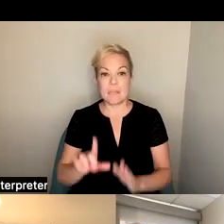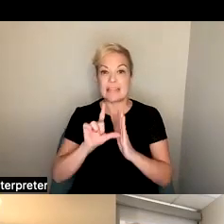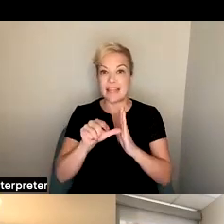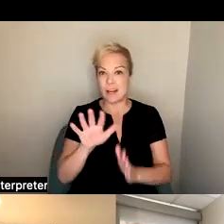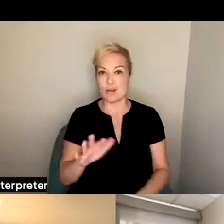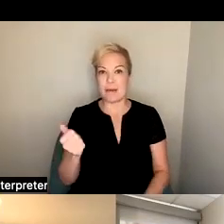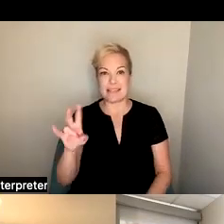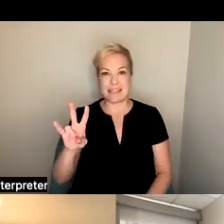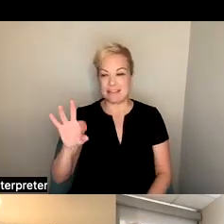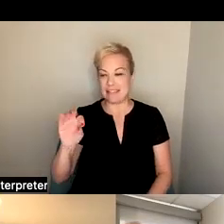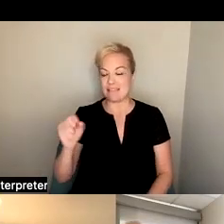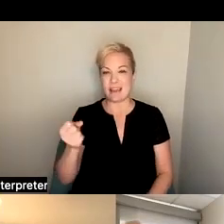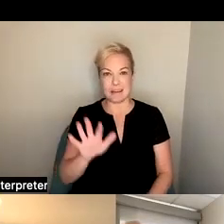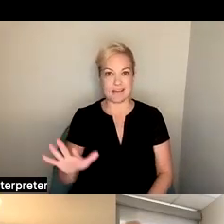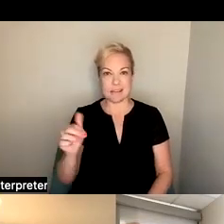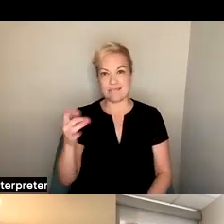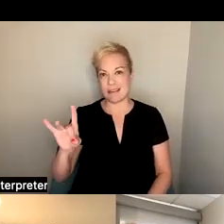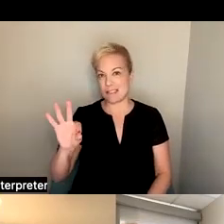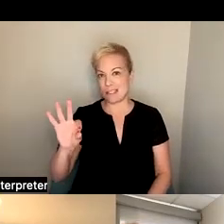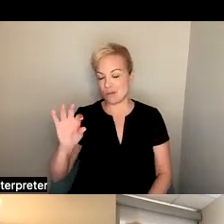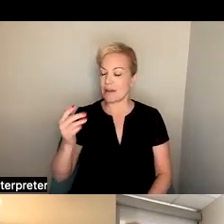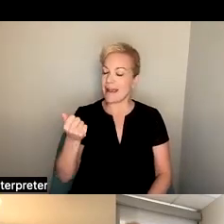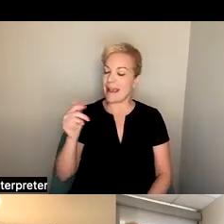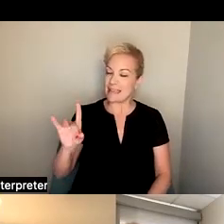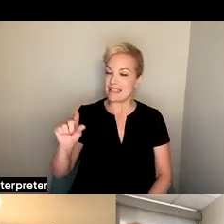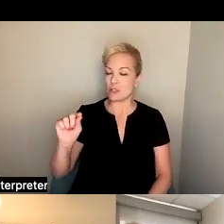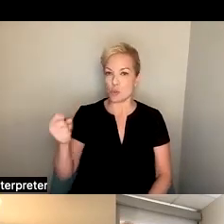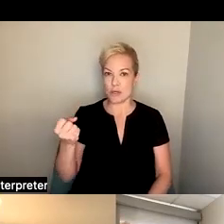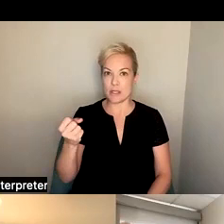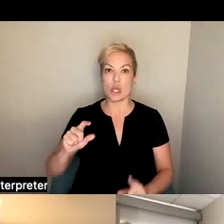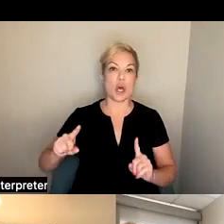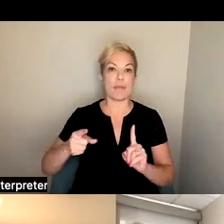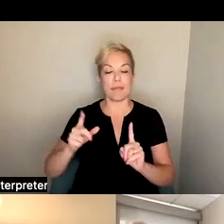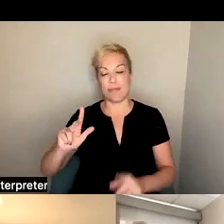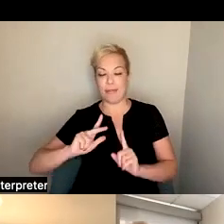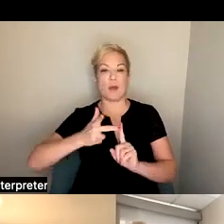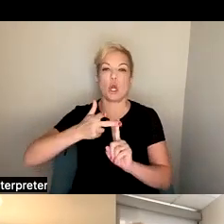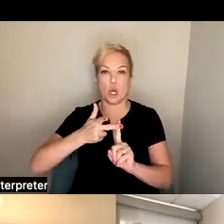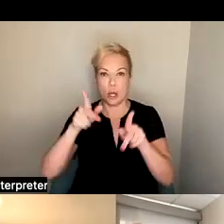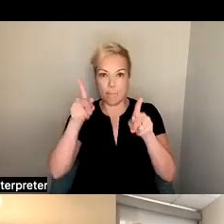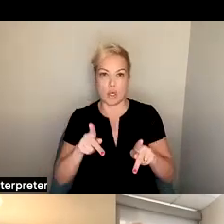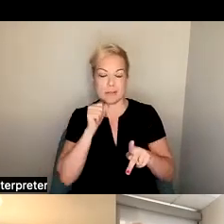1820s a third Prophet comes, or a third messenger comes, we prefer the term messenger, Handsome Lake